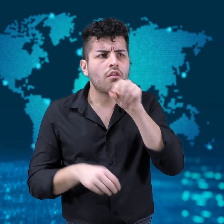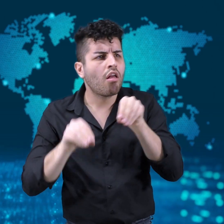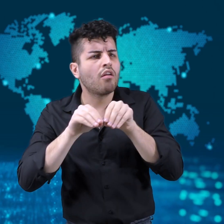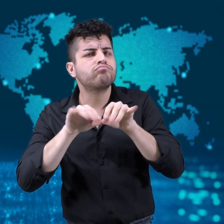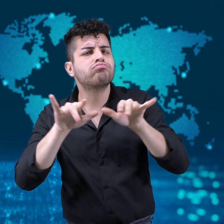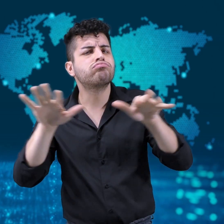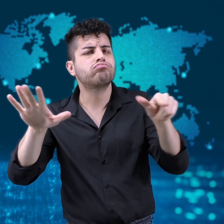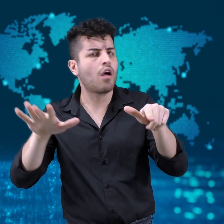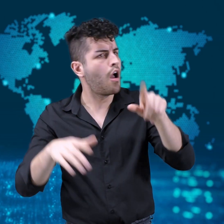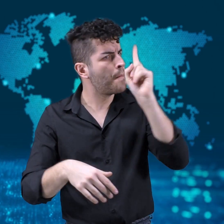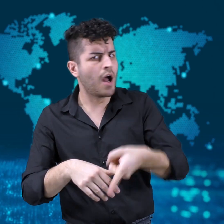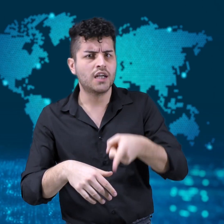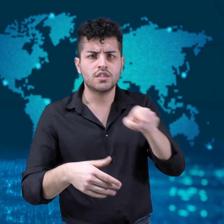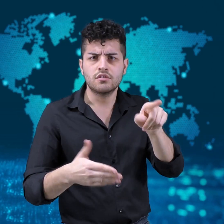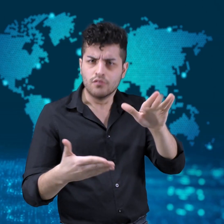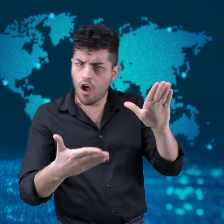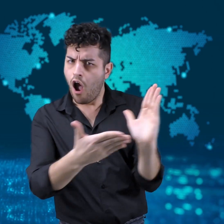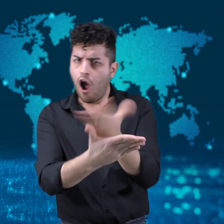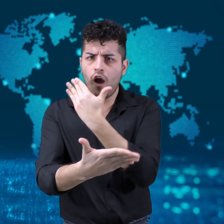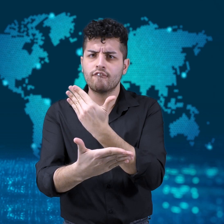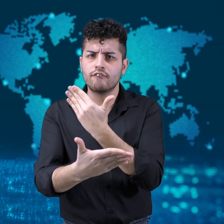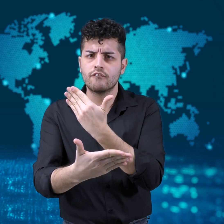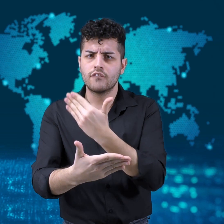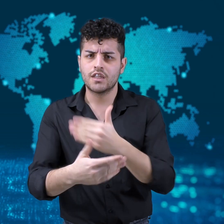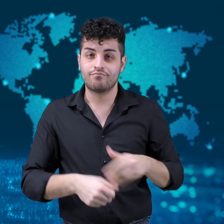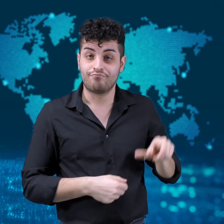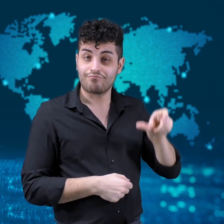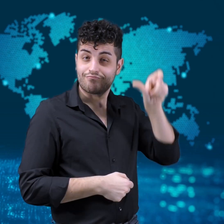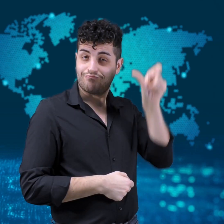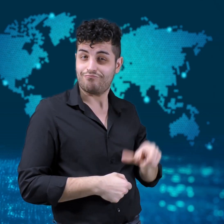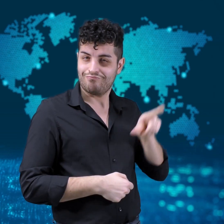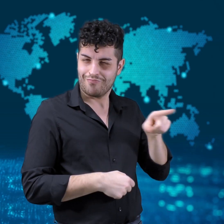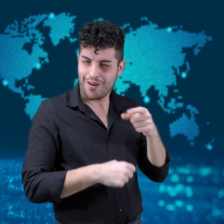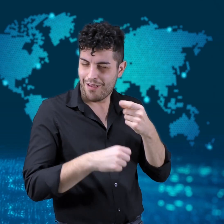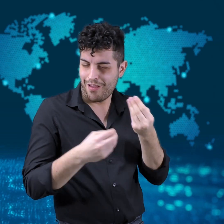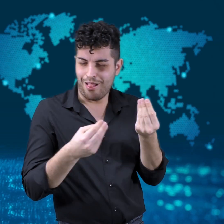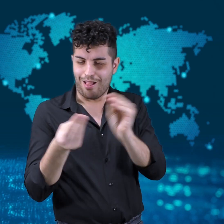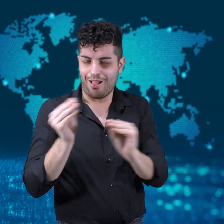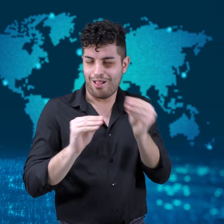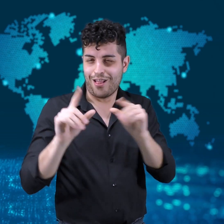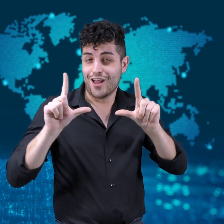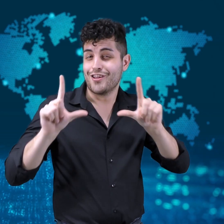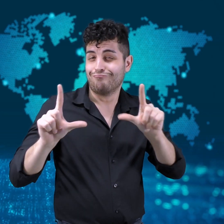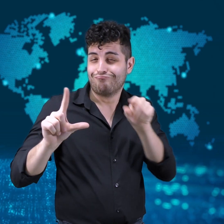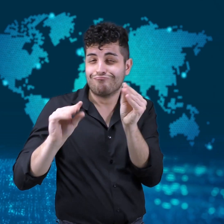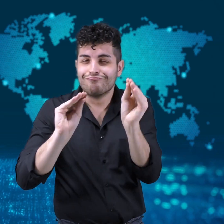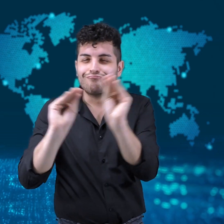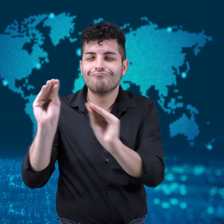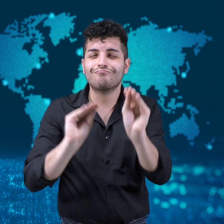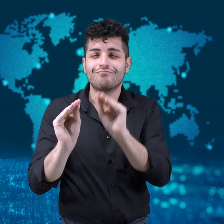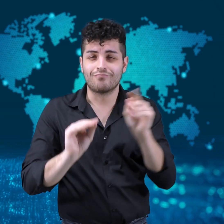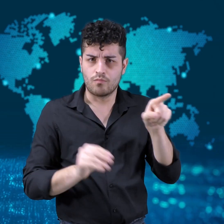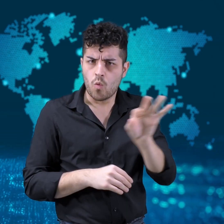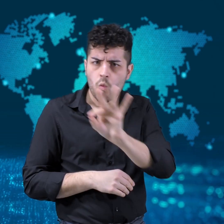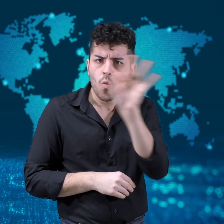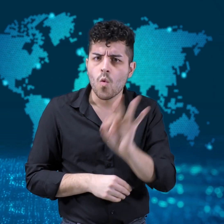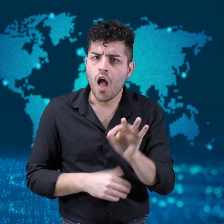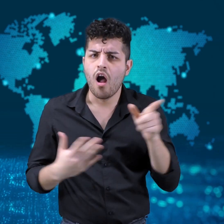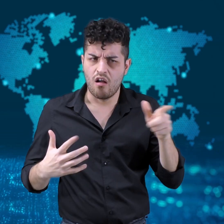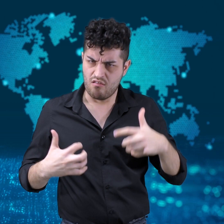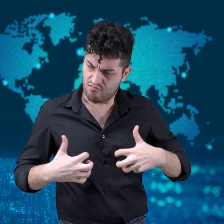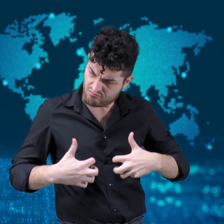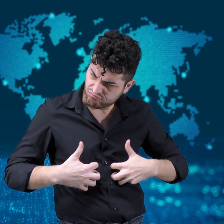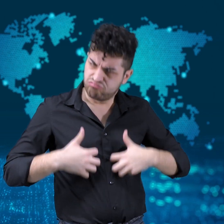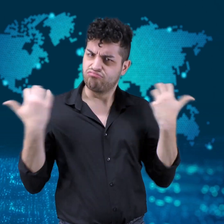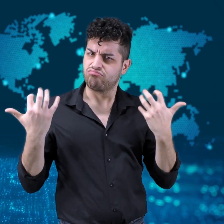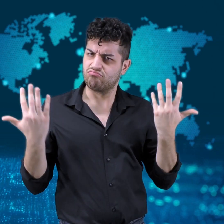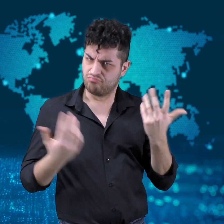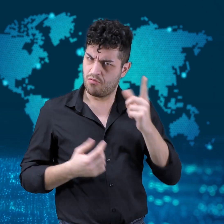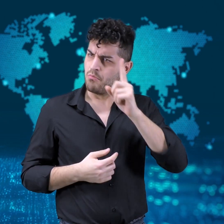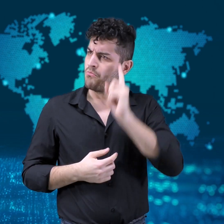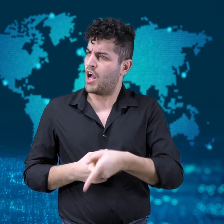The artist said he created the photo because he was angry and wanted the